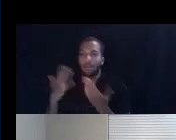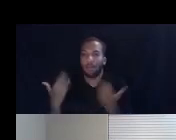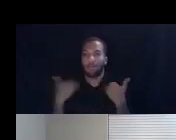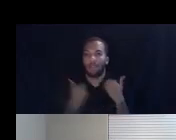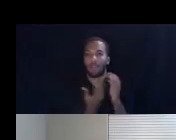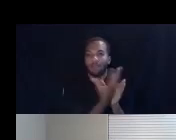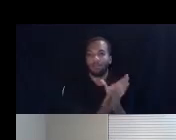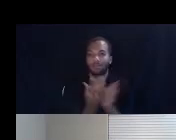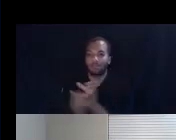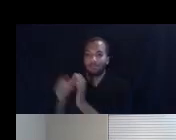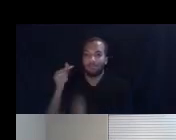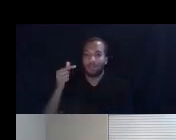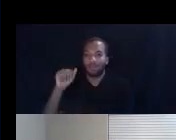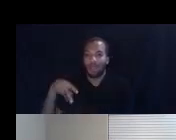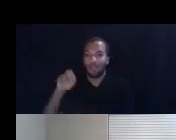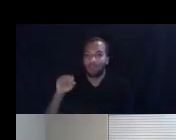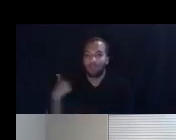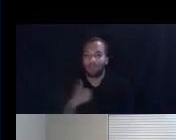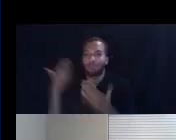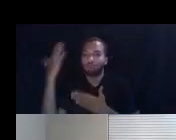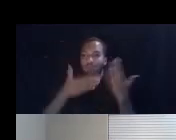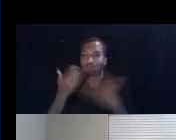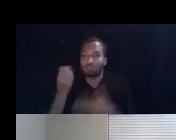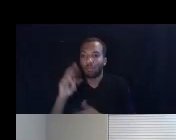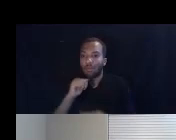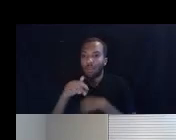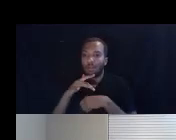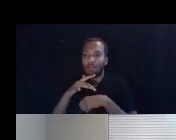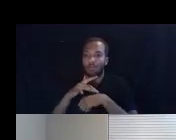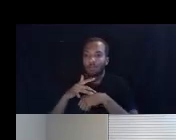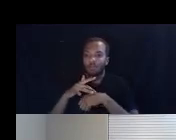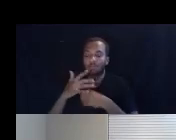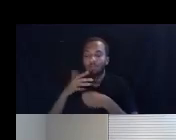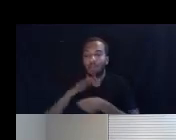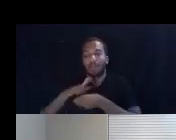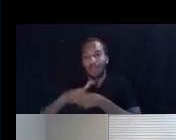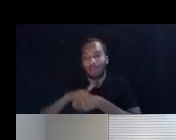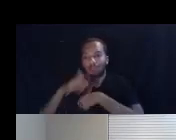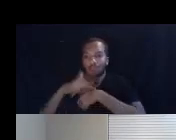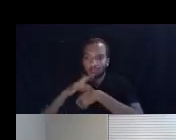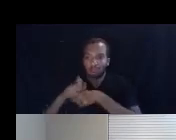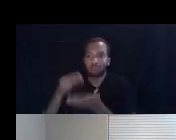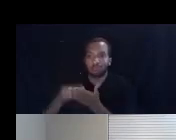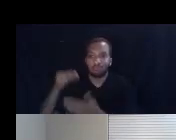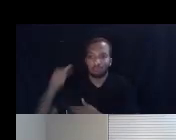or things that we could lift more regionally. So instead of one County just focusing on certain things,